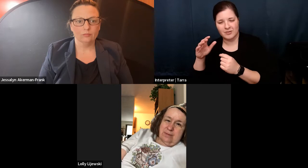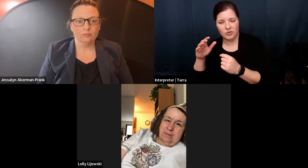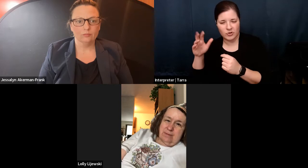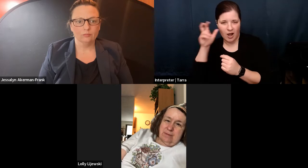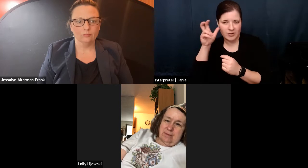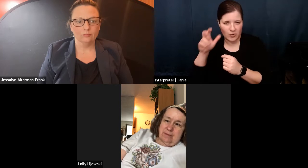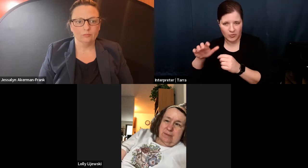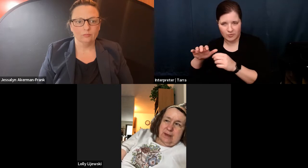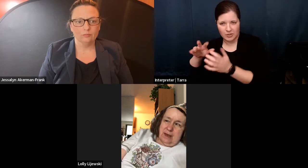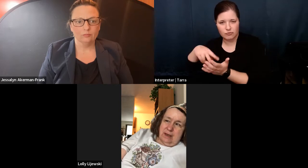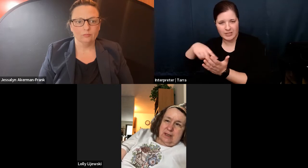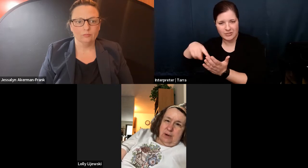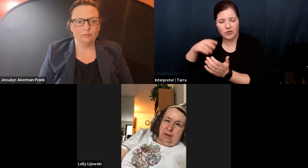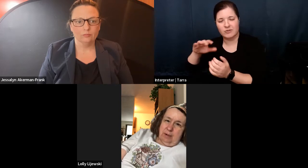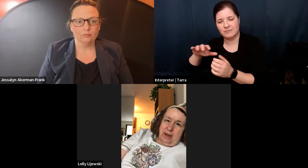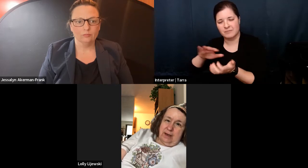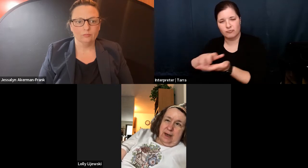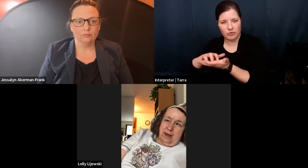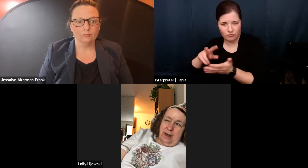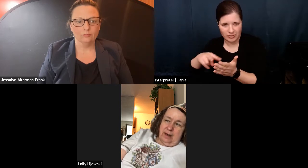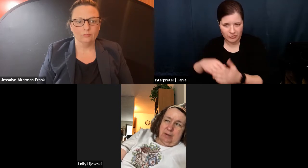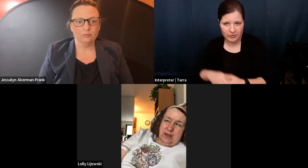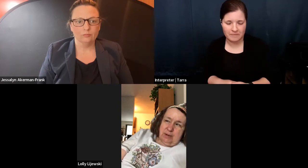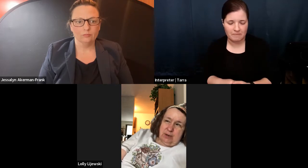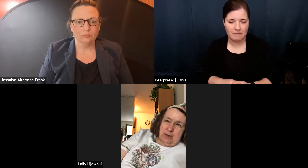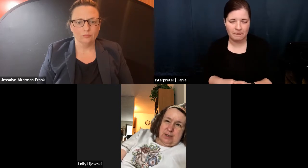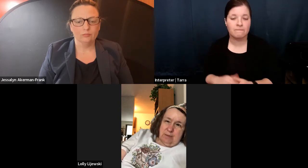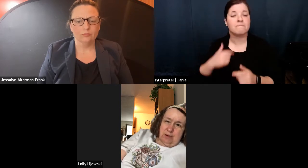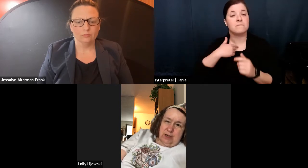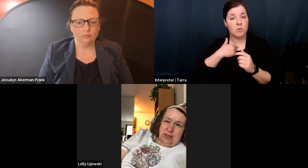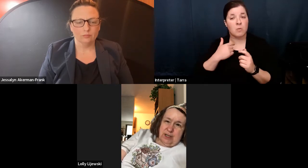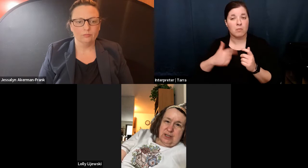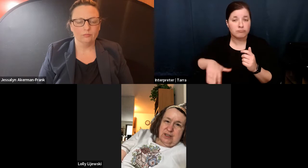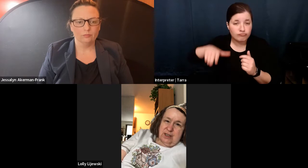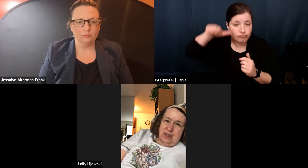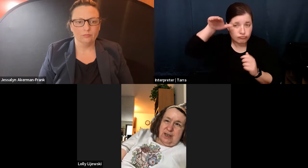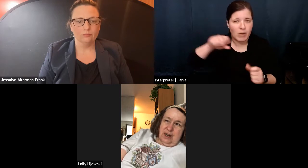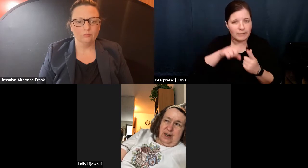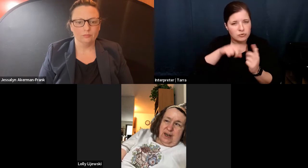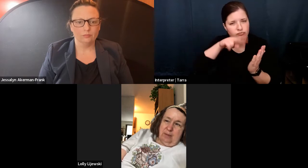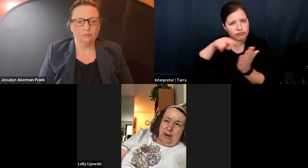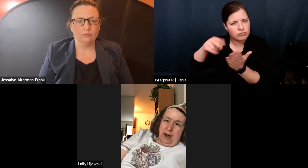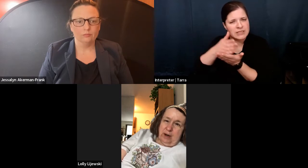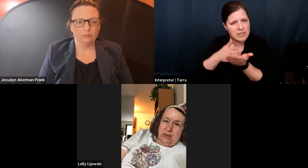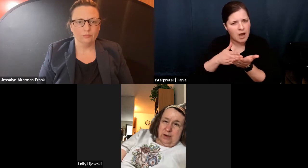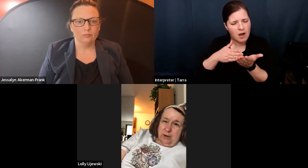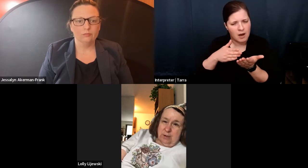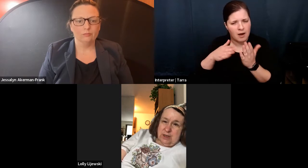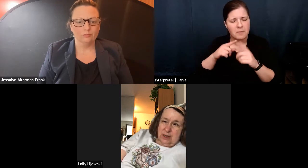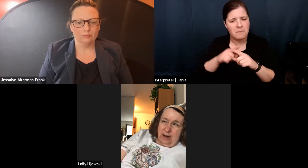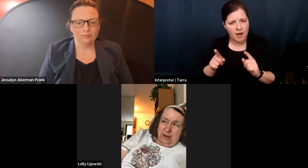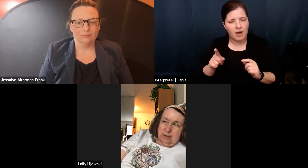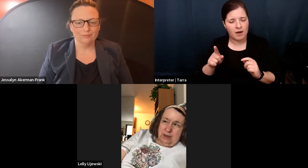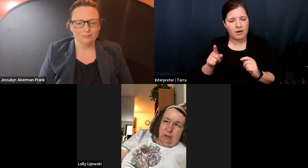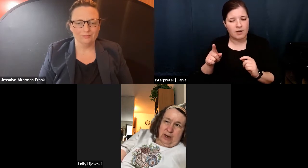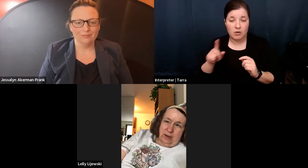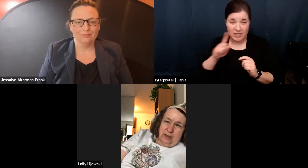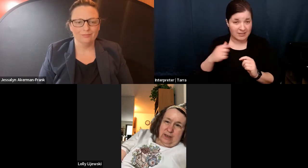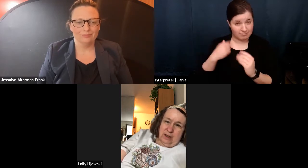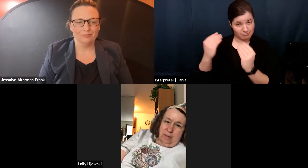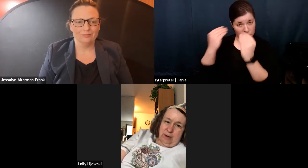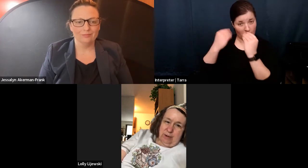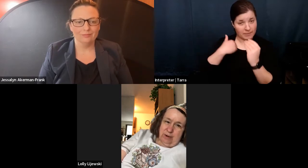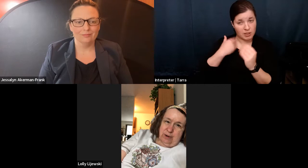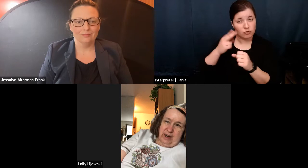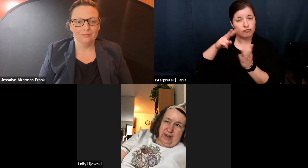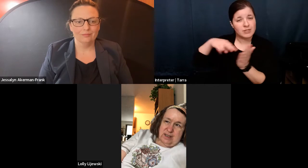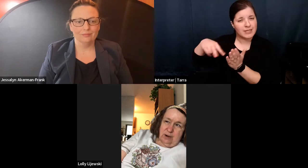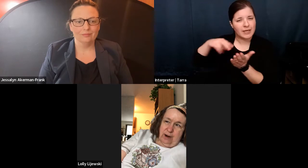And I -- sorry, I was waiting for the link to be read out.